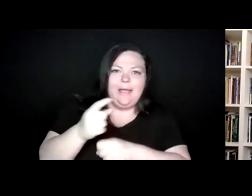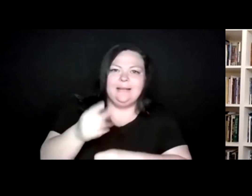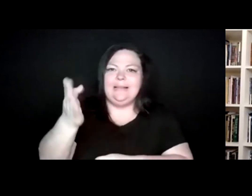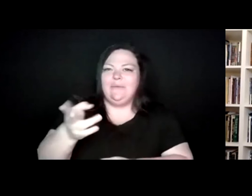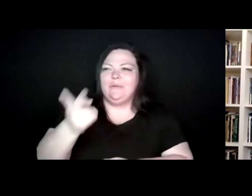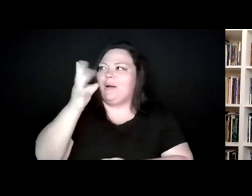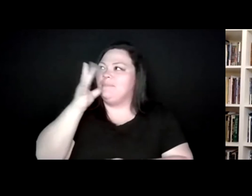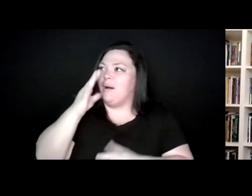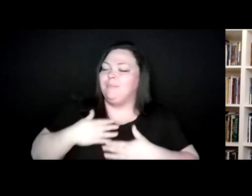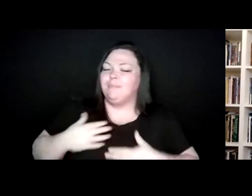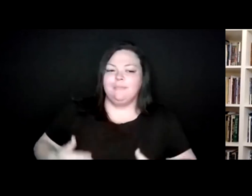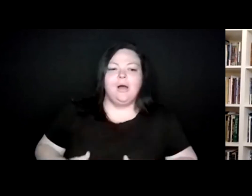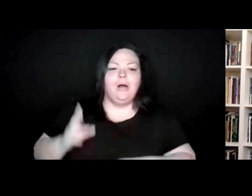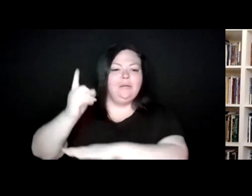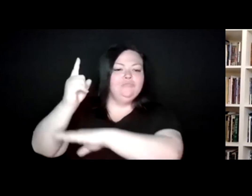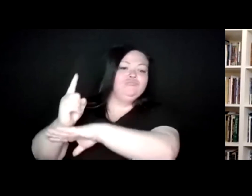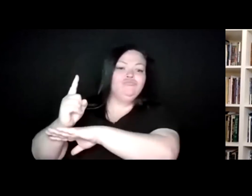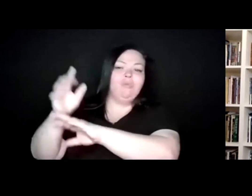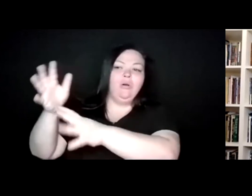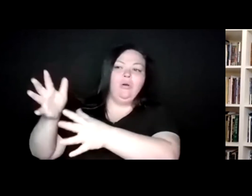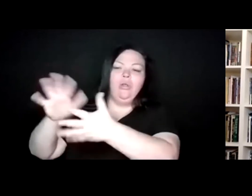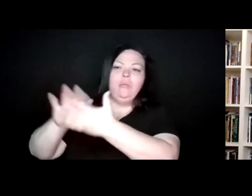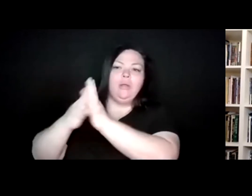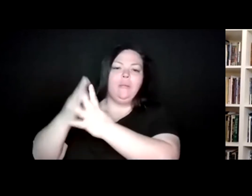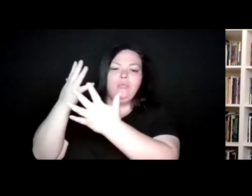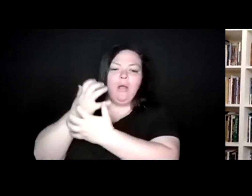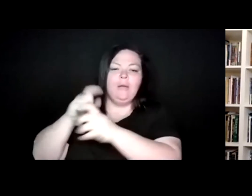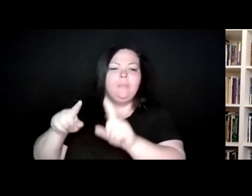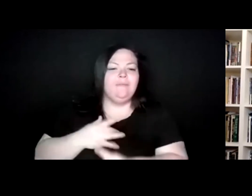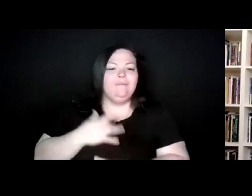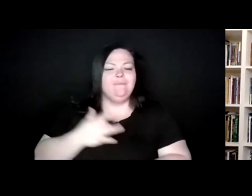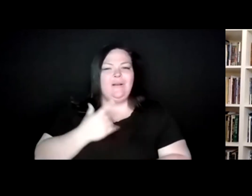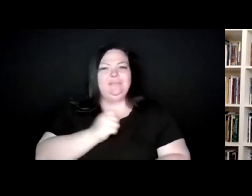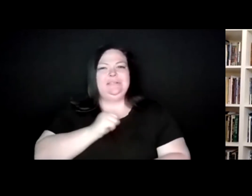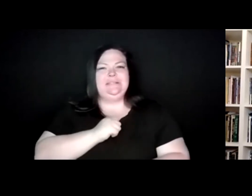graying on display, or felt themselves / unmade by absence, as if a spring//